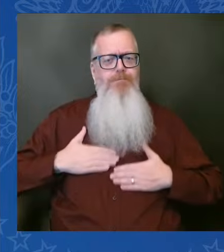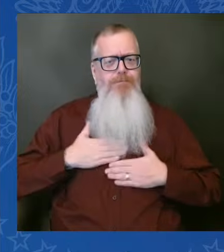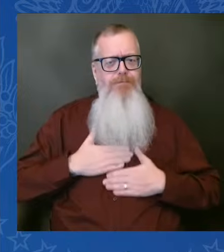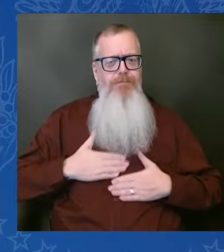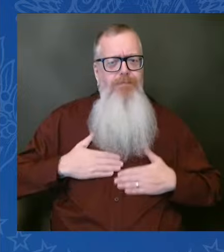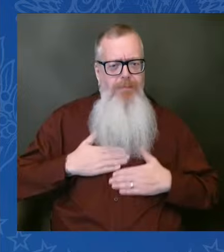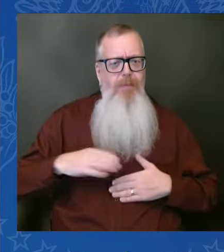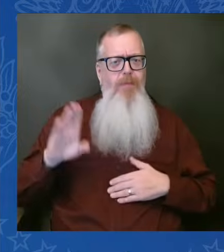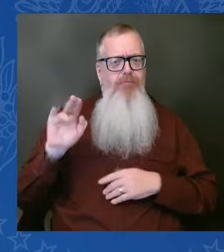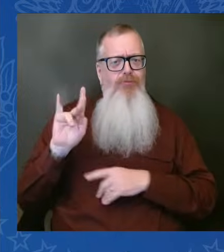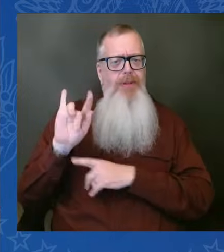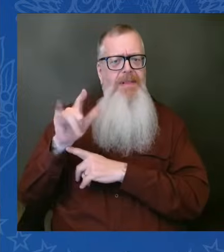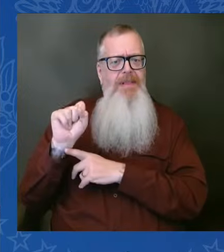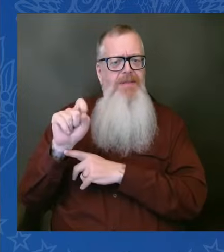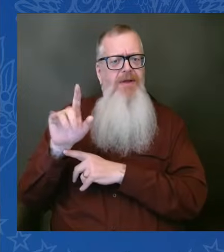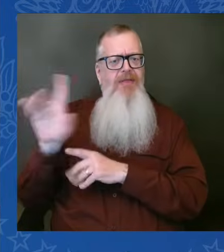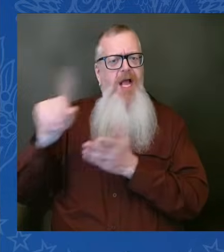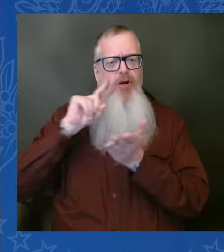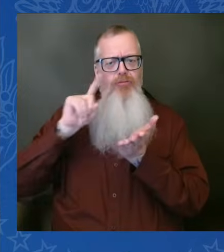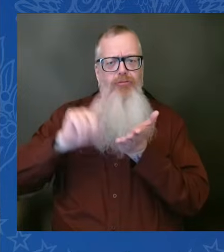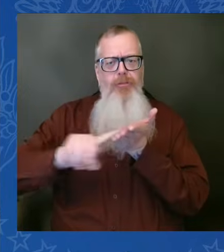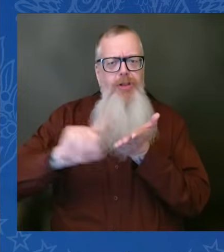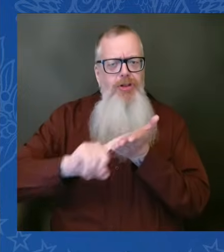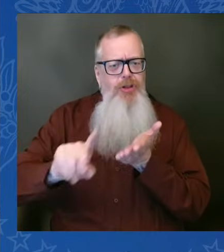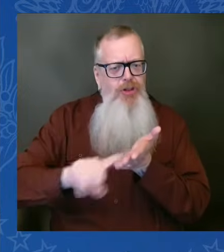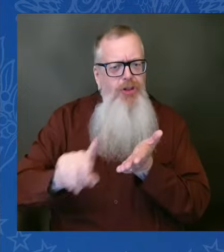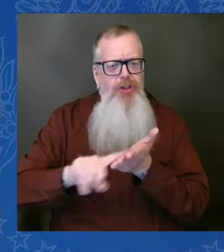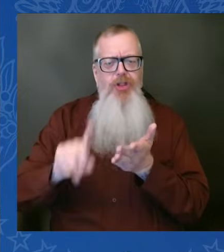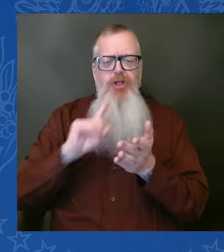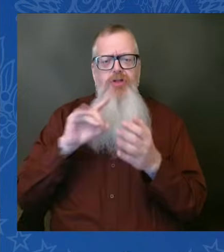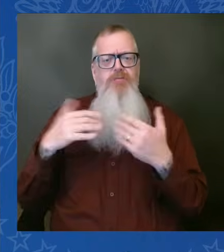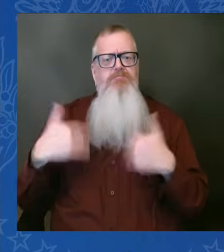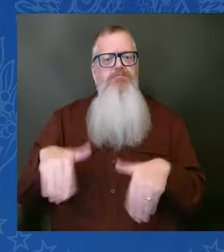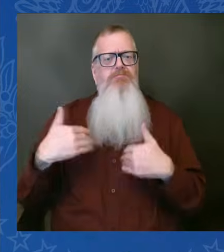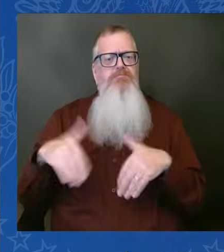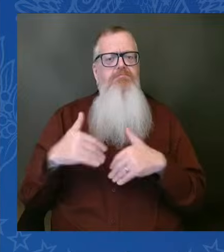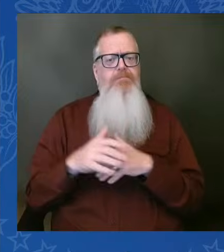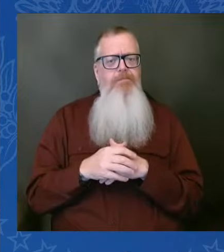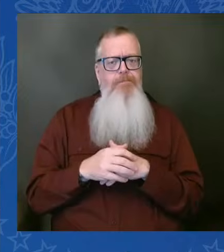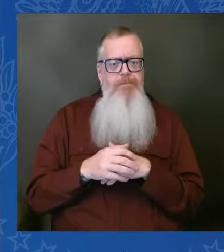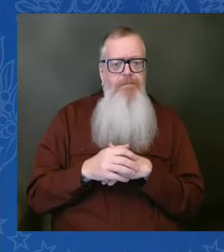Notably, Brookings is committed to nonpartisan scholarship. Our work is grounded in the proposition